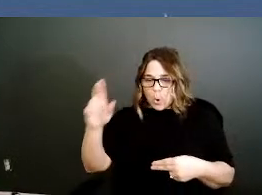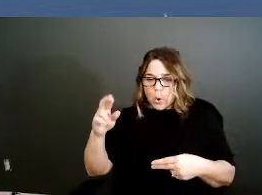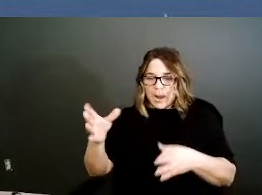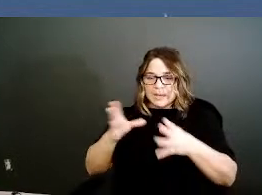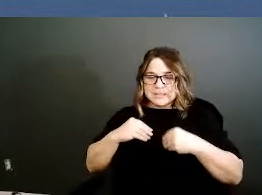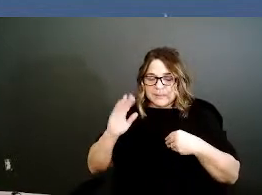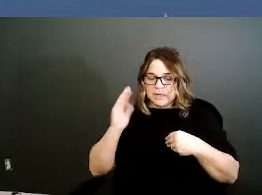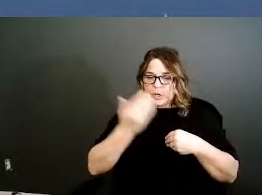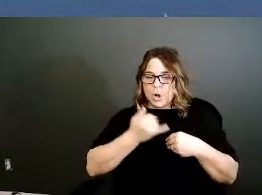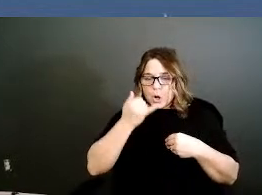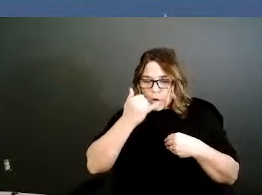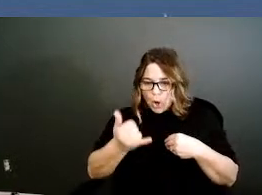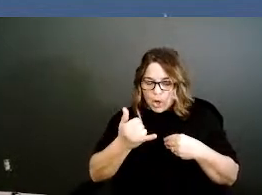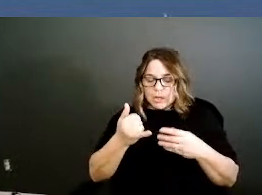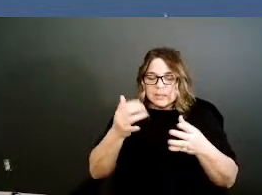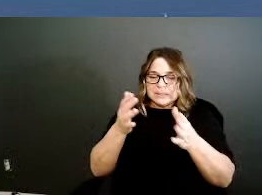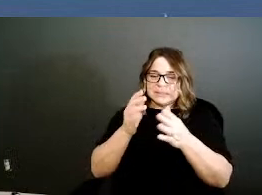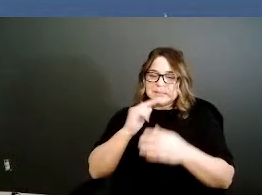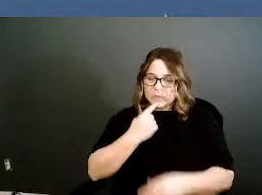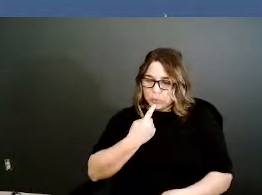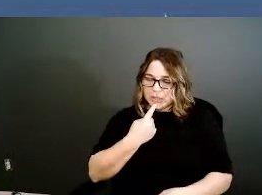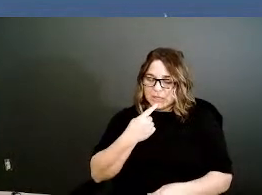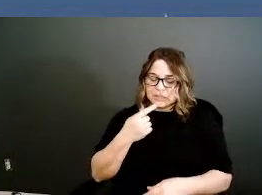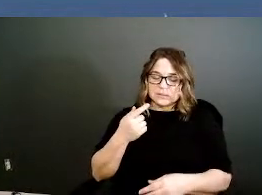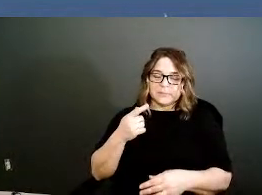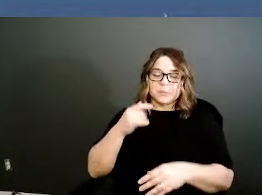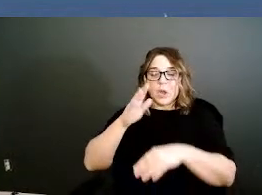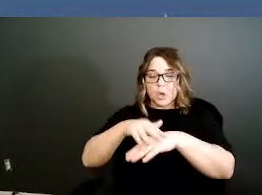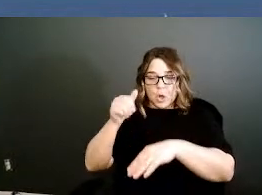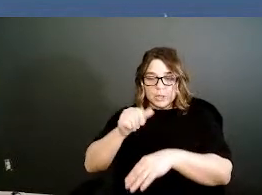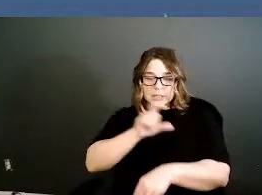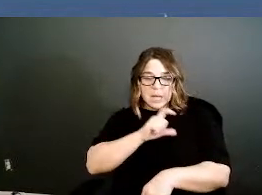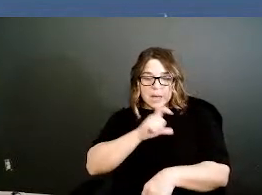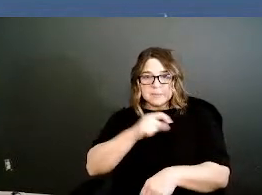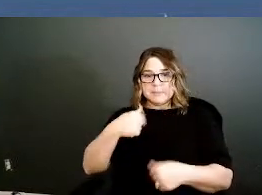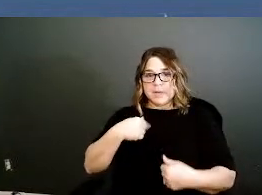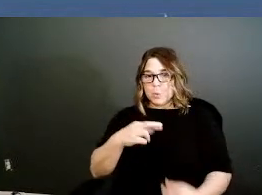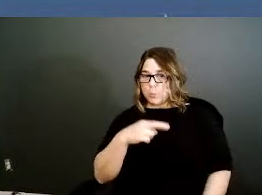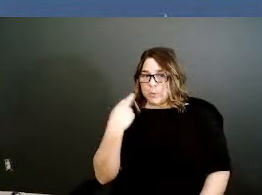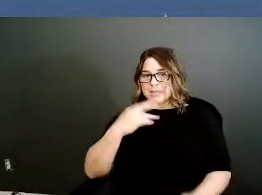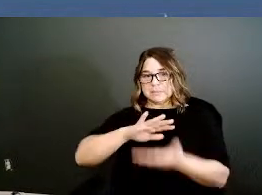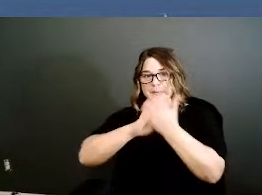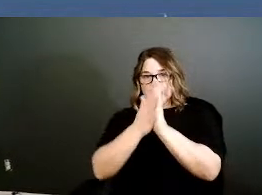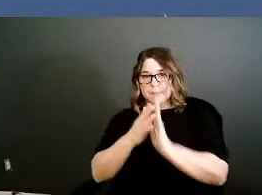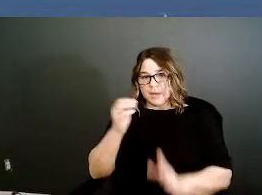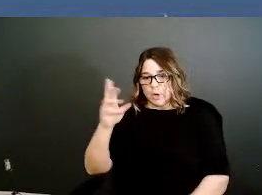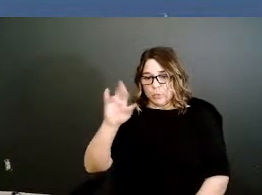CRIMINAL. I'M ASKING THAT YOU PLEASE INVEST THAT MONEY INTO OUR ALTERNATIVES. THE DEFINITION OF